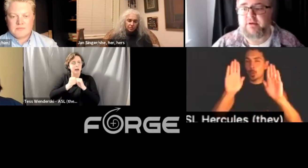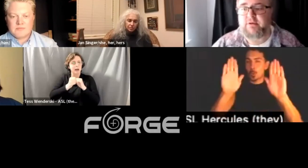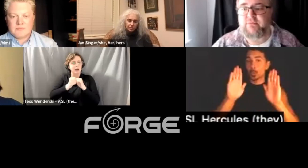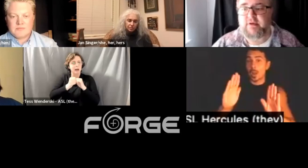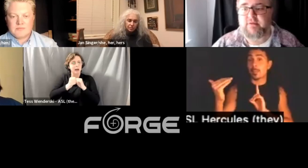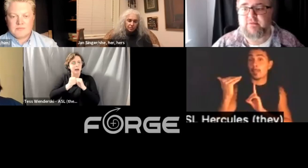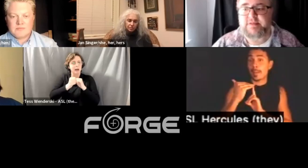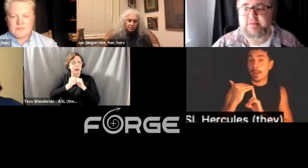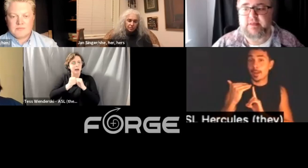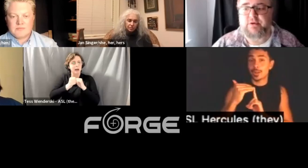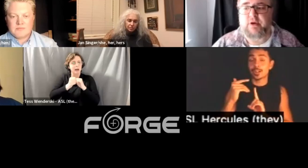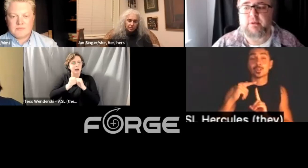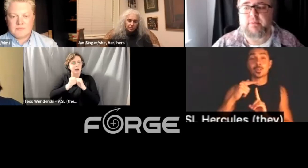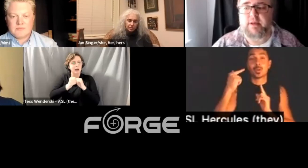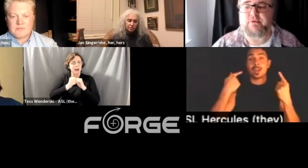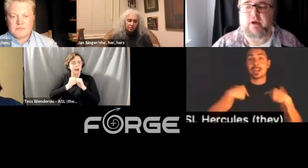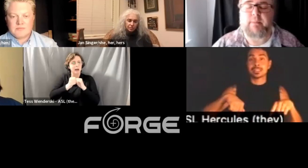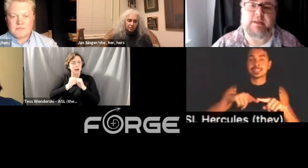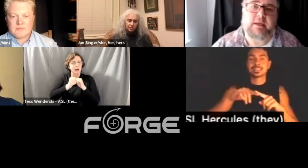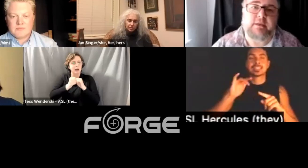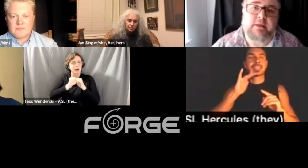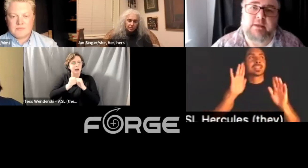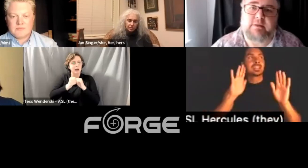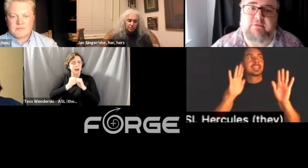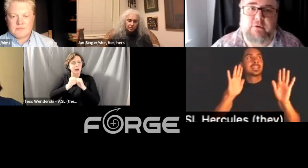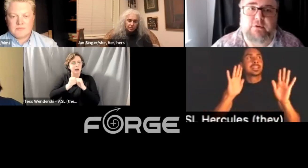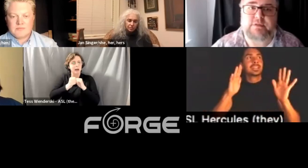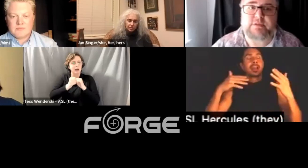of just the incredible amount of trauma that folks